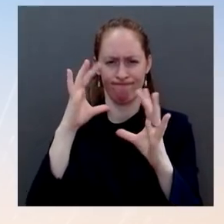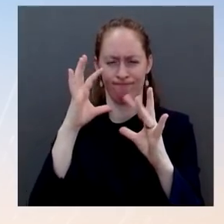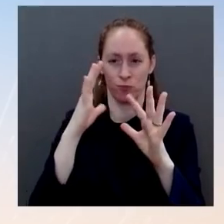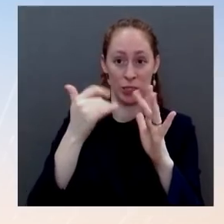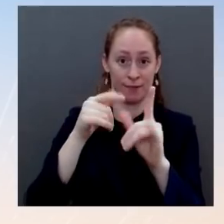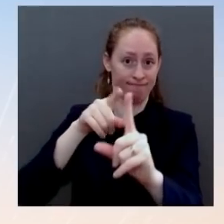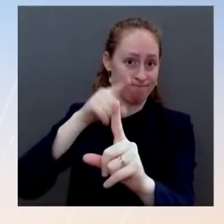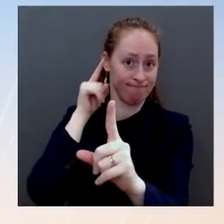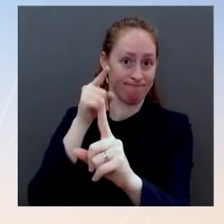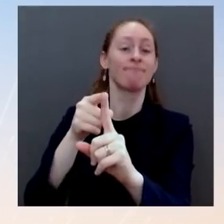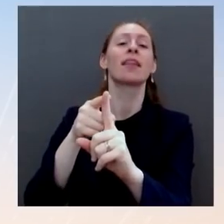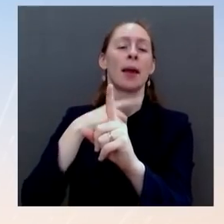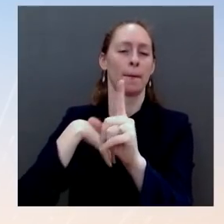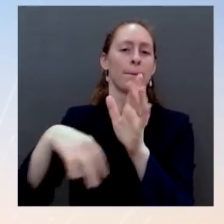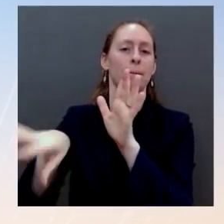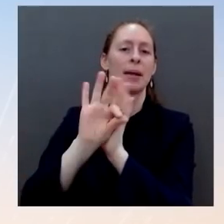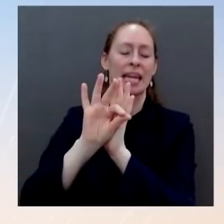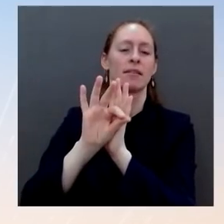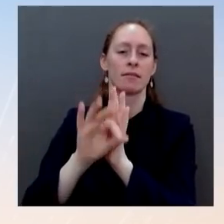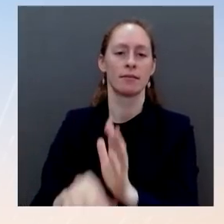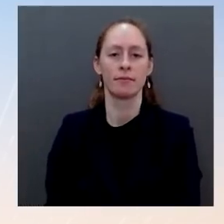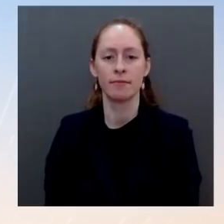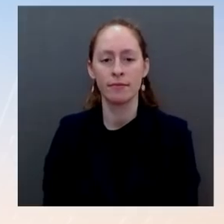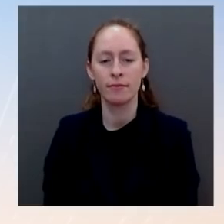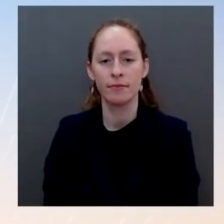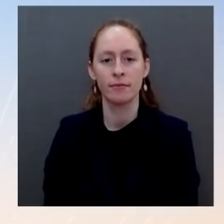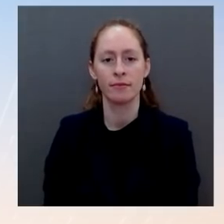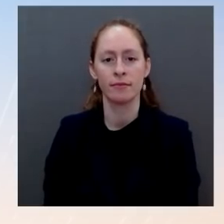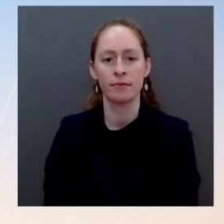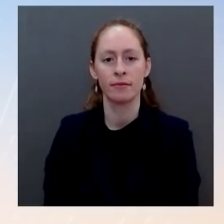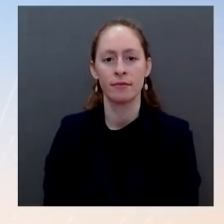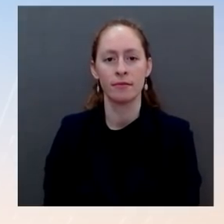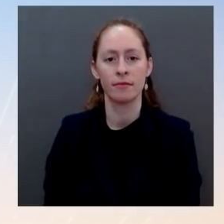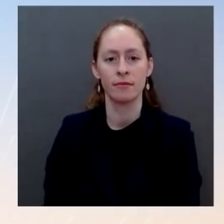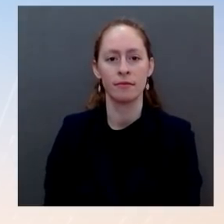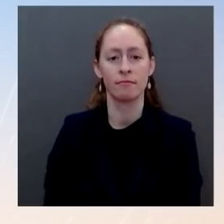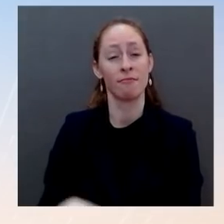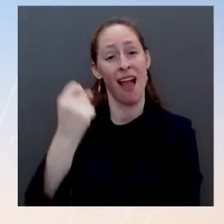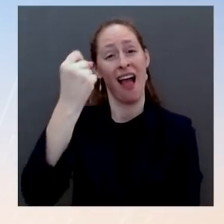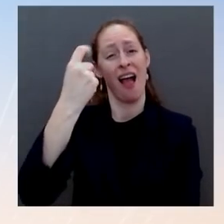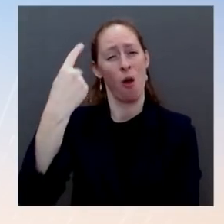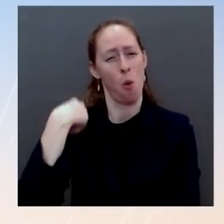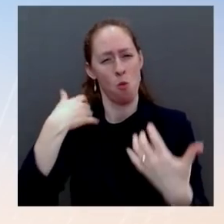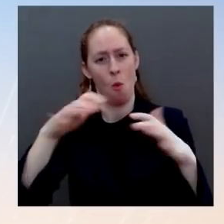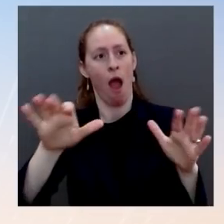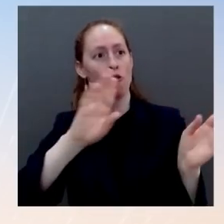before we know we can provide -- even through pre-orders -- tests, as people want to request them.